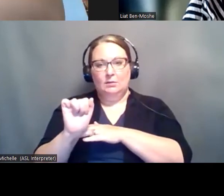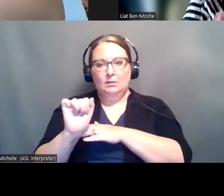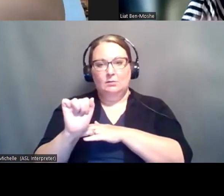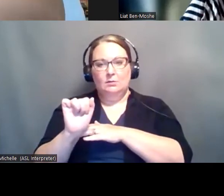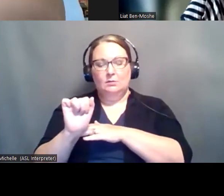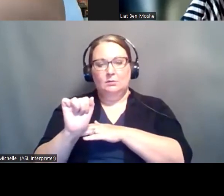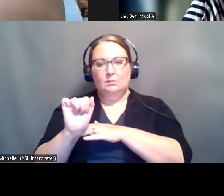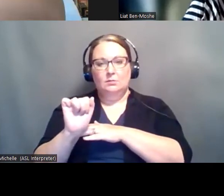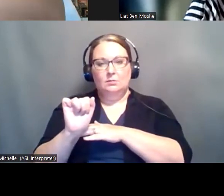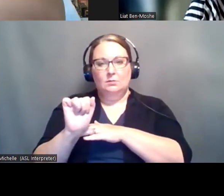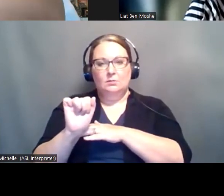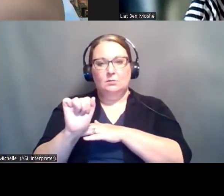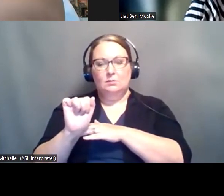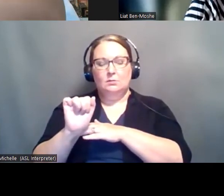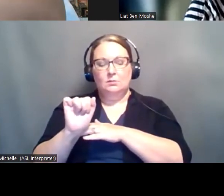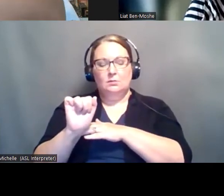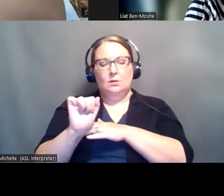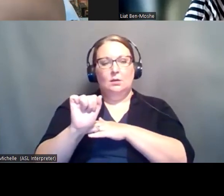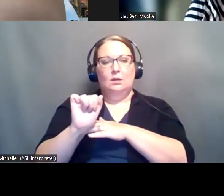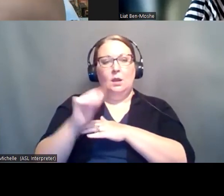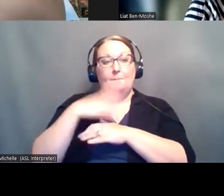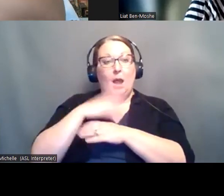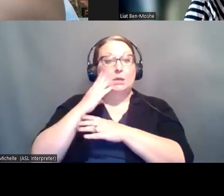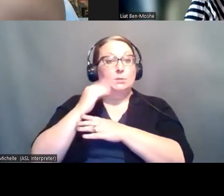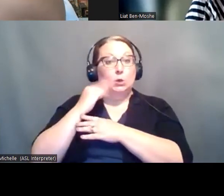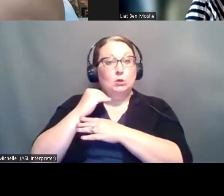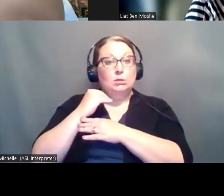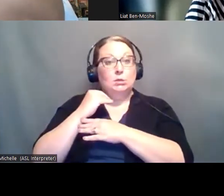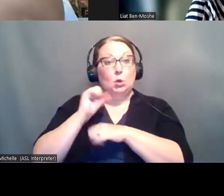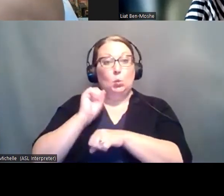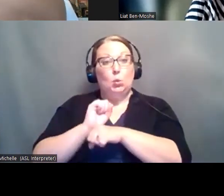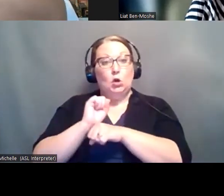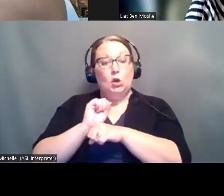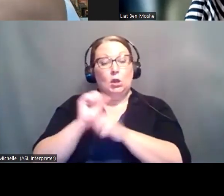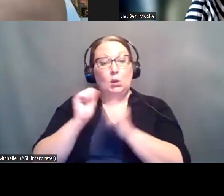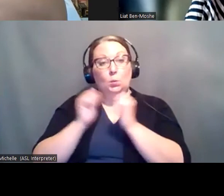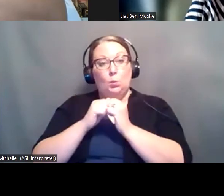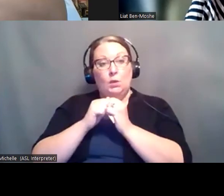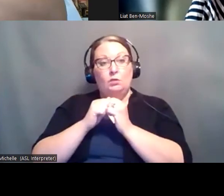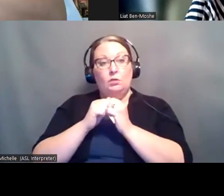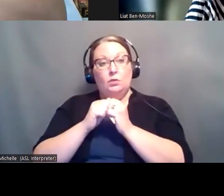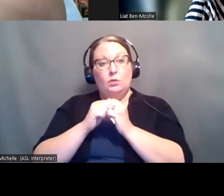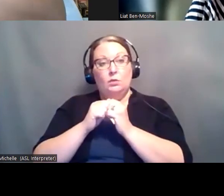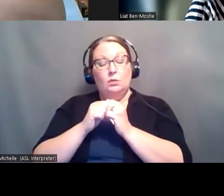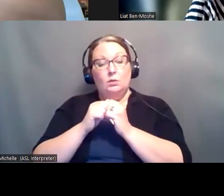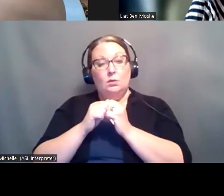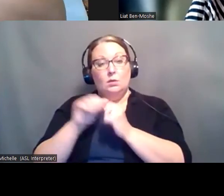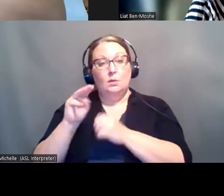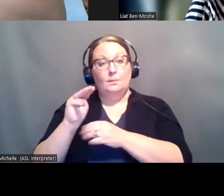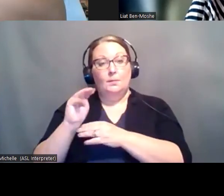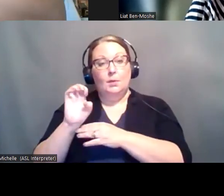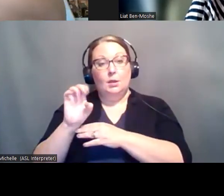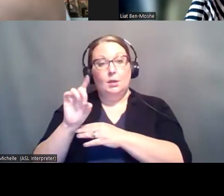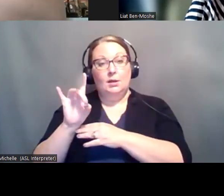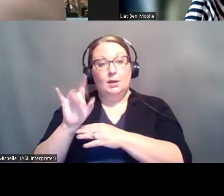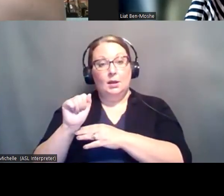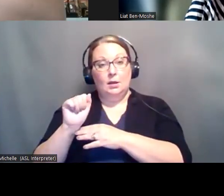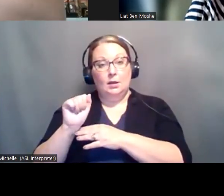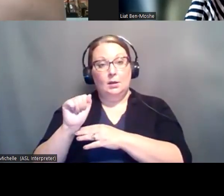In my experience, working with the media has always been a little finicky.